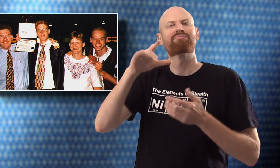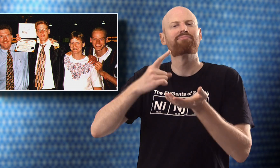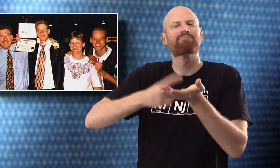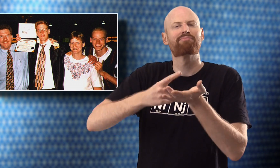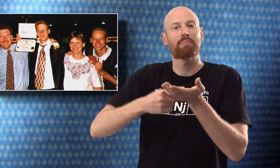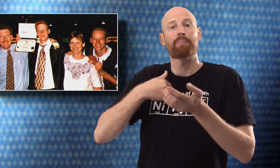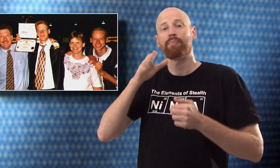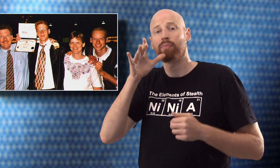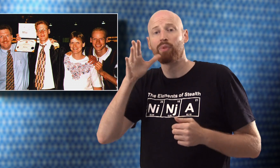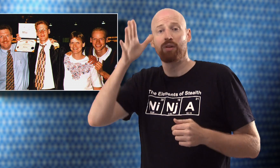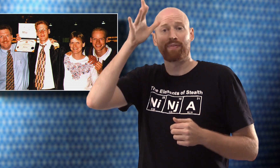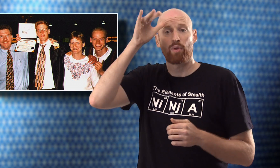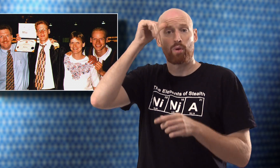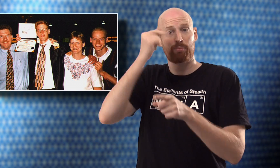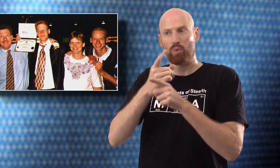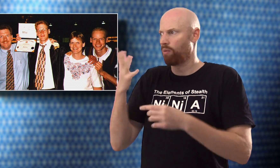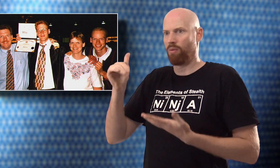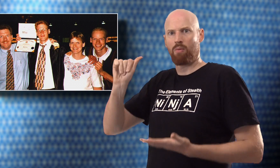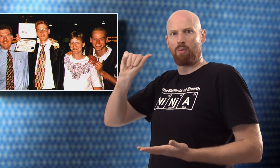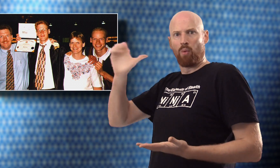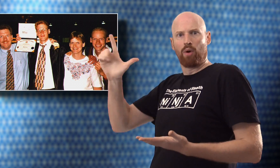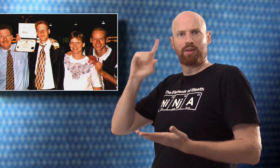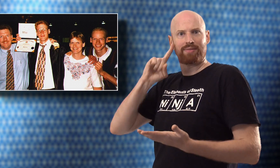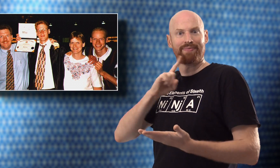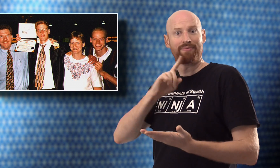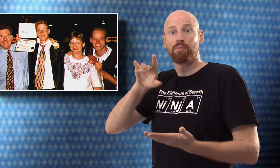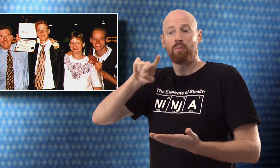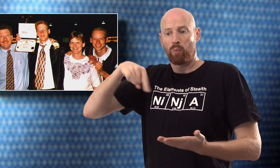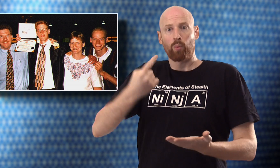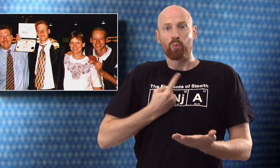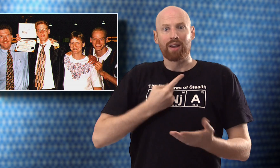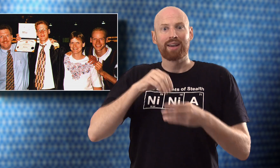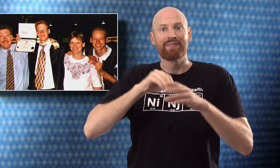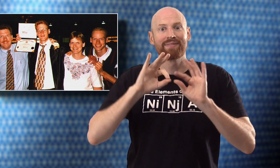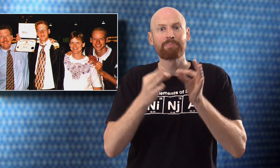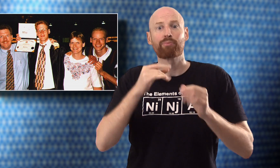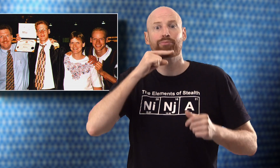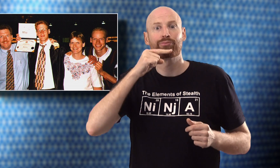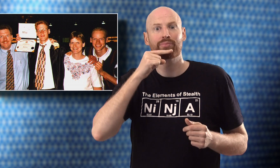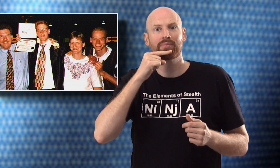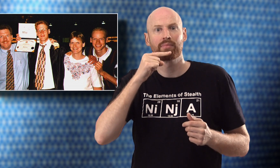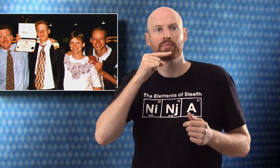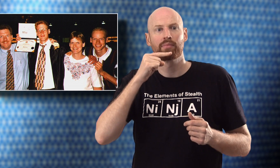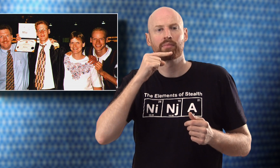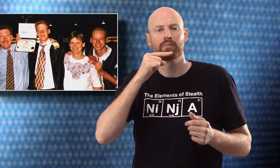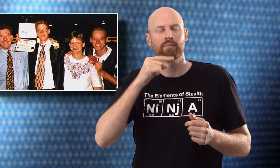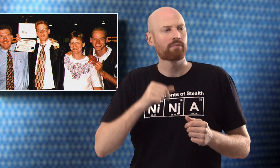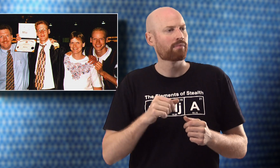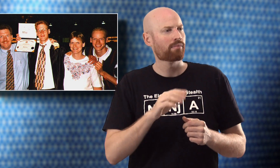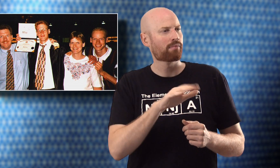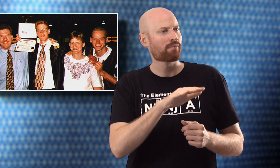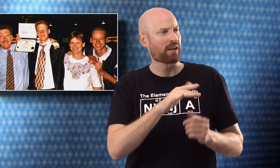I put out into the discussion that my parents and my brother are all deaf and I'm the only one that is hearing